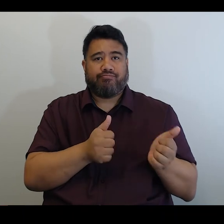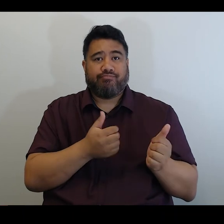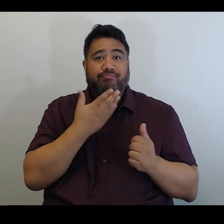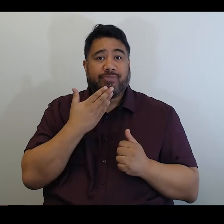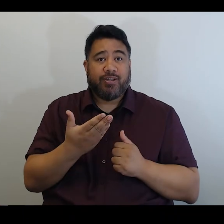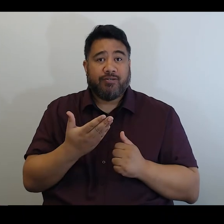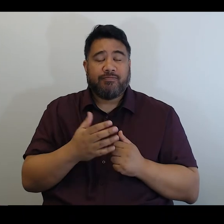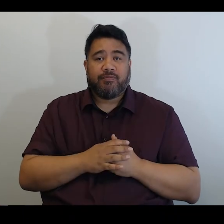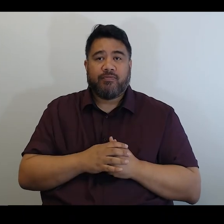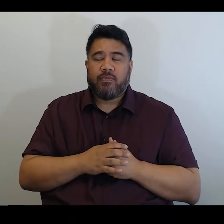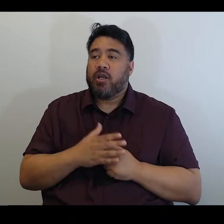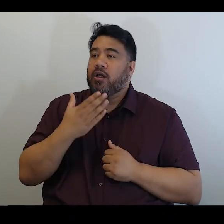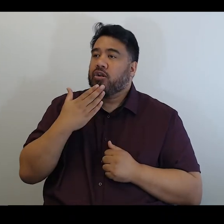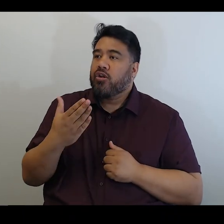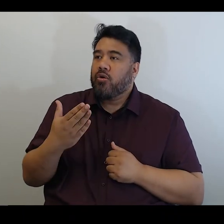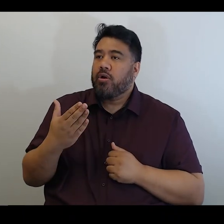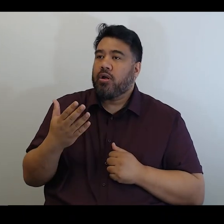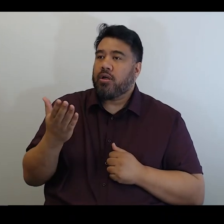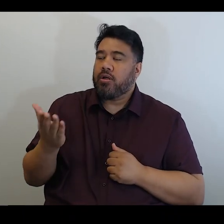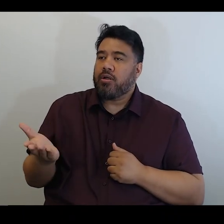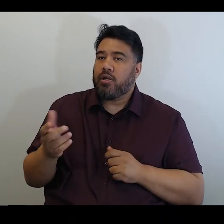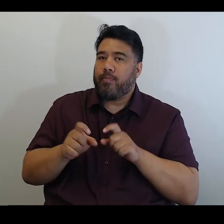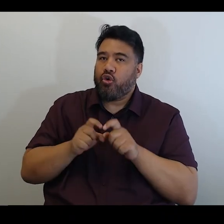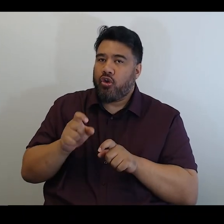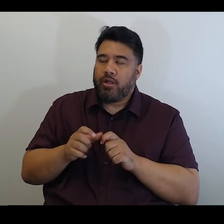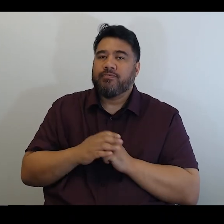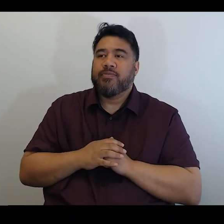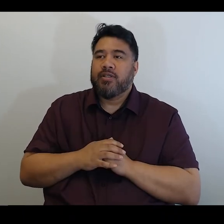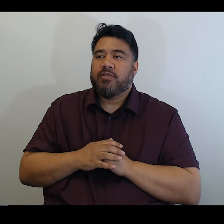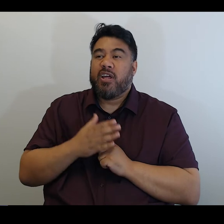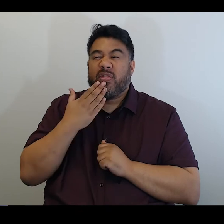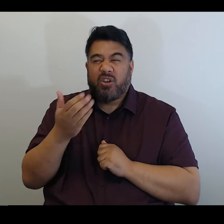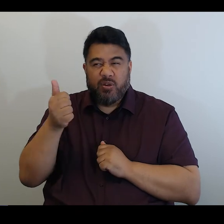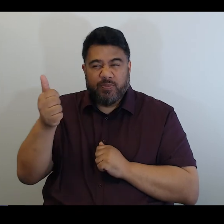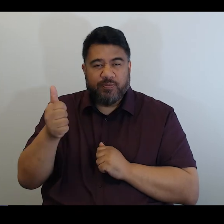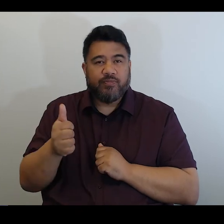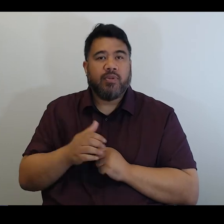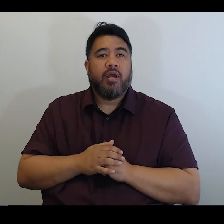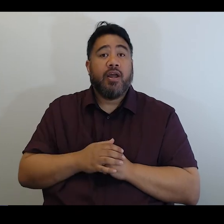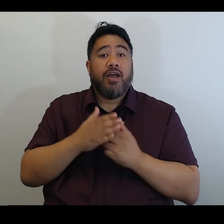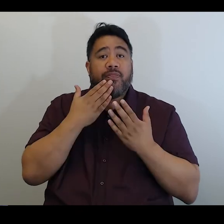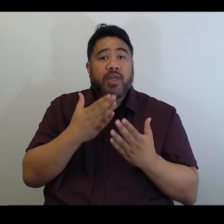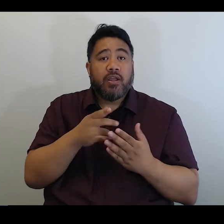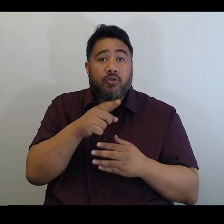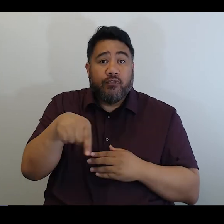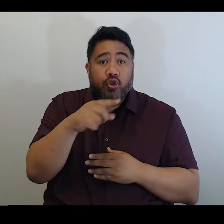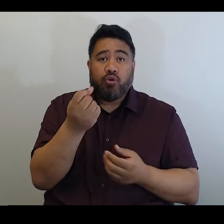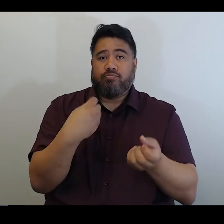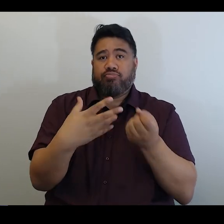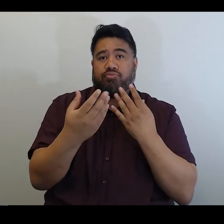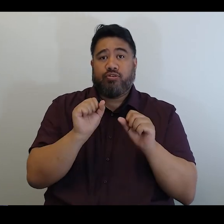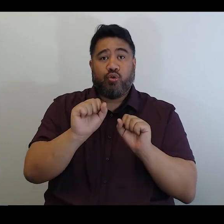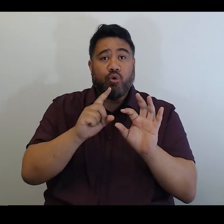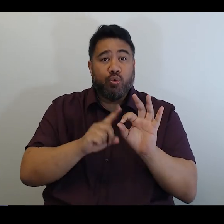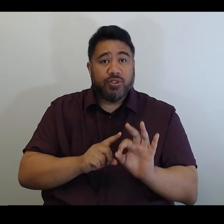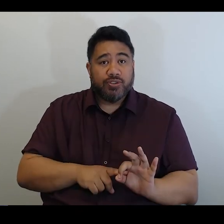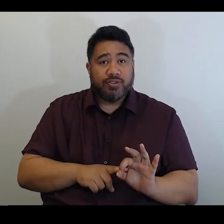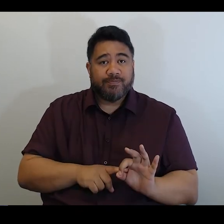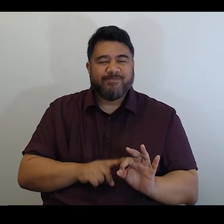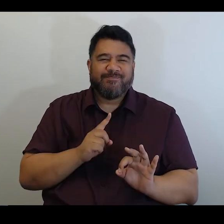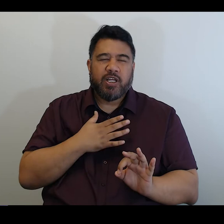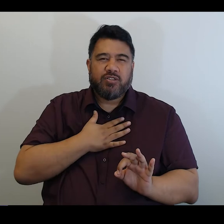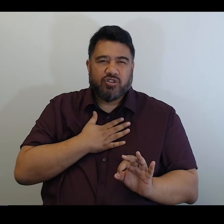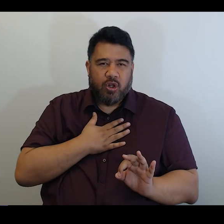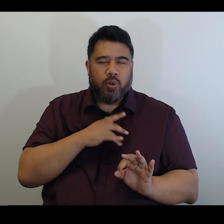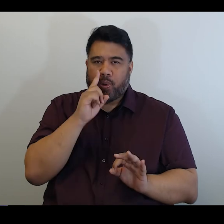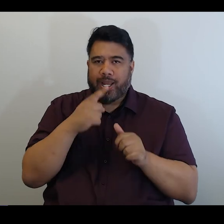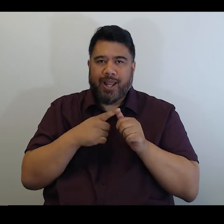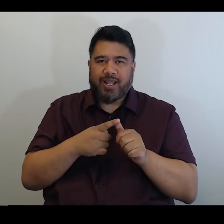Kia ora Paula, thank you for that. And thank you to everybody who had a question or submitted a question. I apologize that we didn't get to all of them.